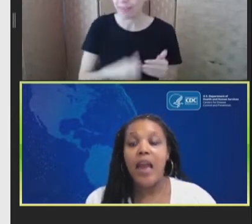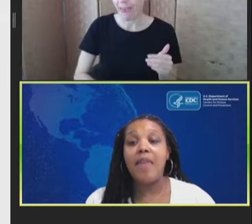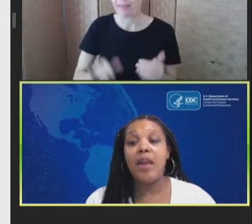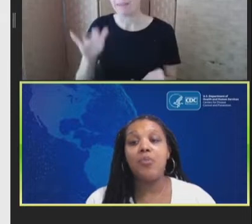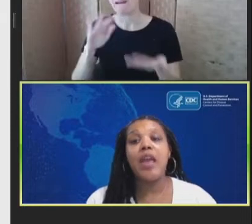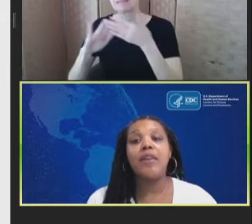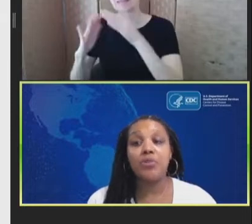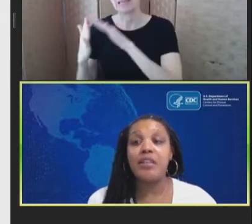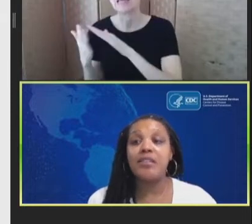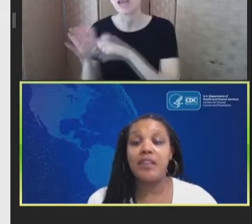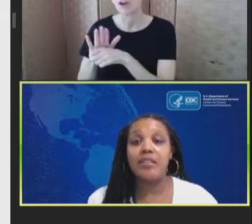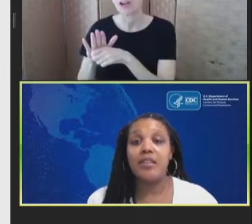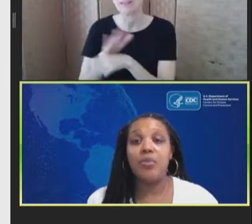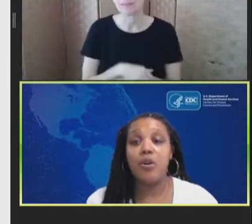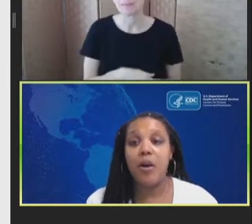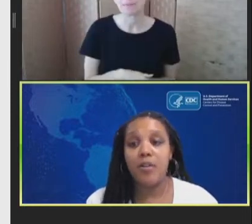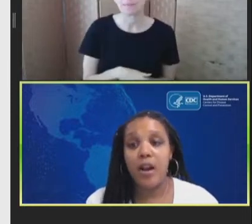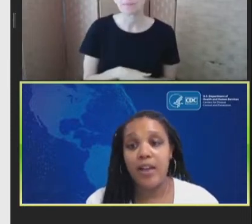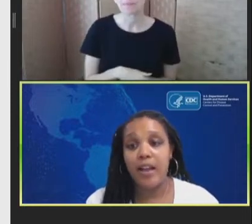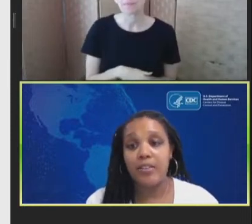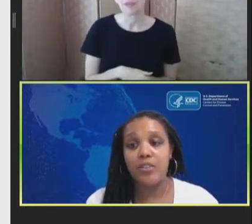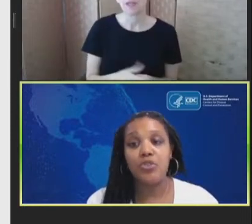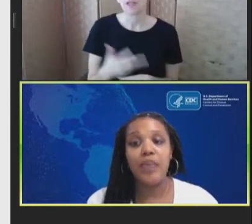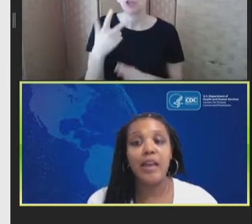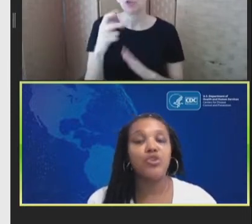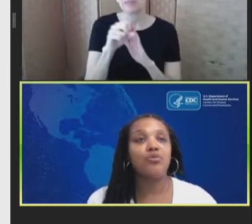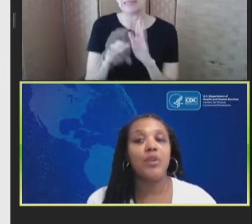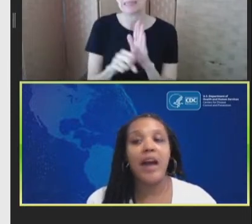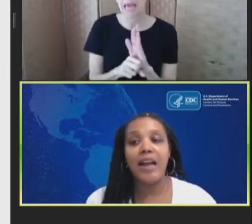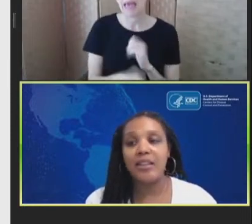And then we had three states that were a part of our analysis, New Hampshire, Road Island,